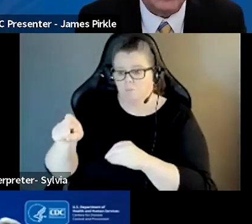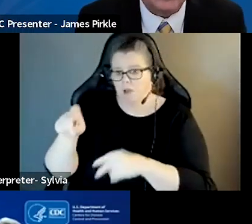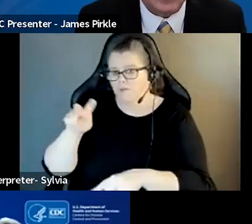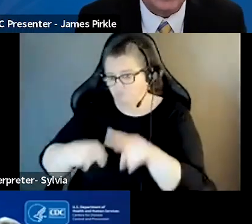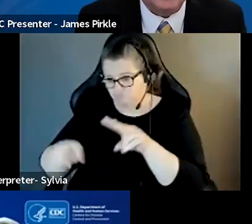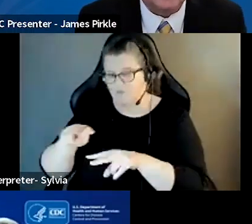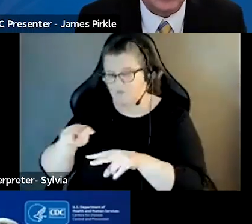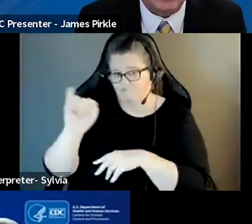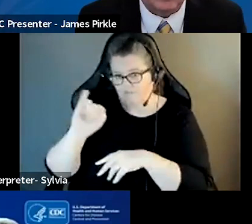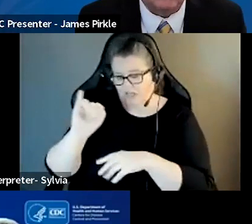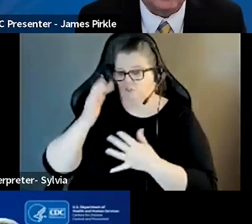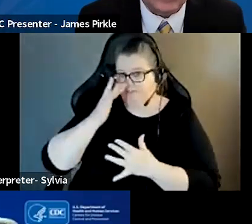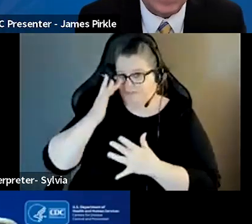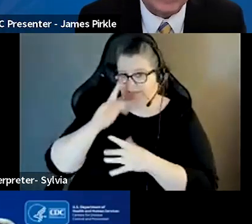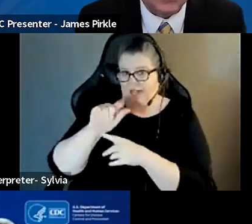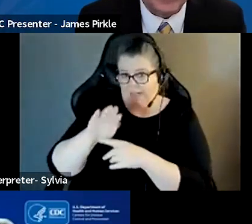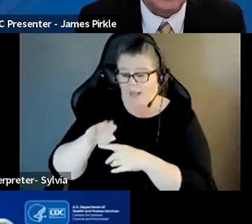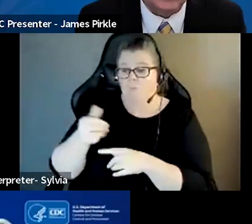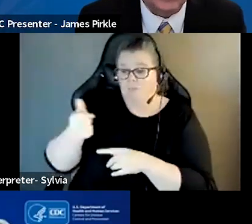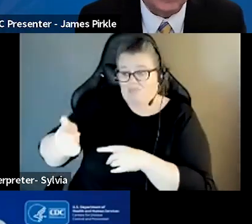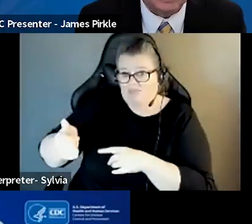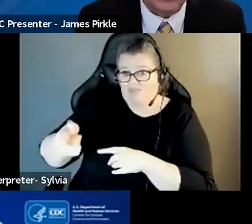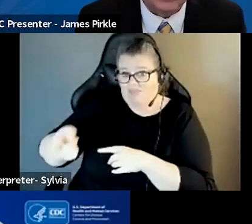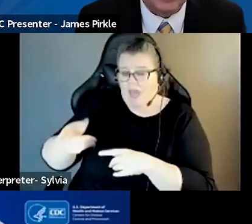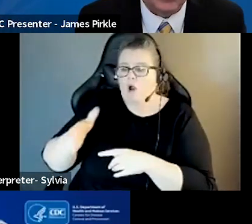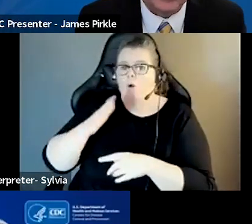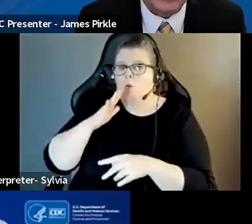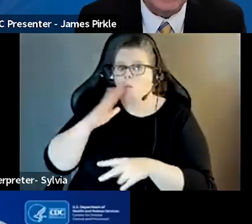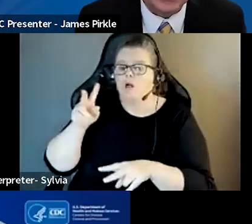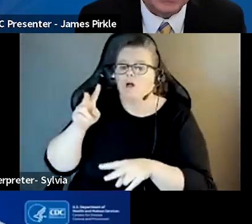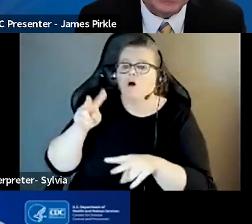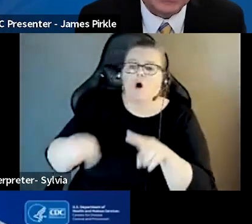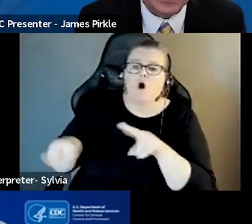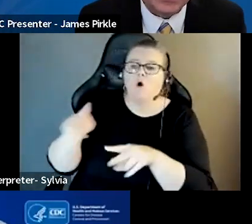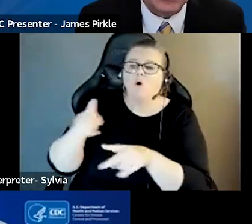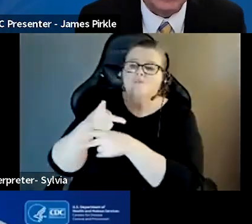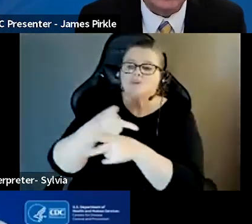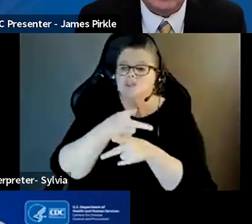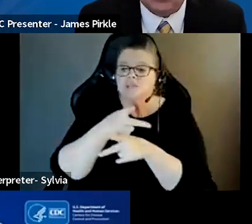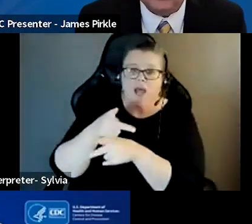Their job is to have oversight to make sure that when people are engaging in these things that all